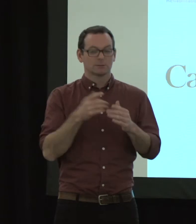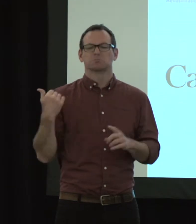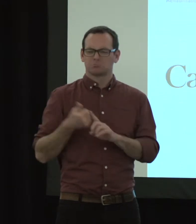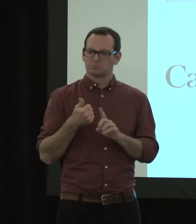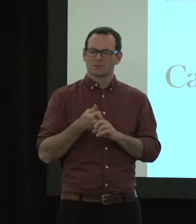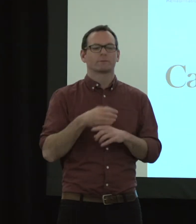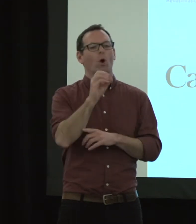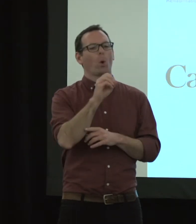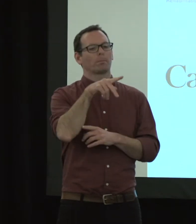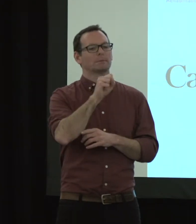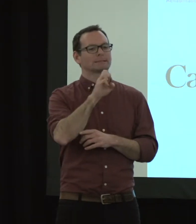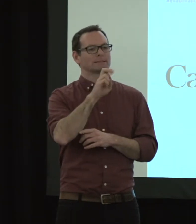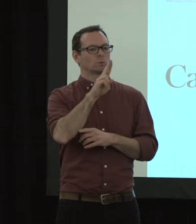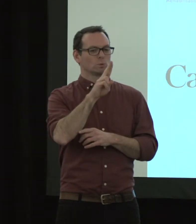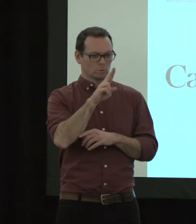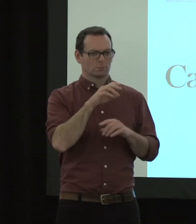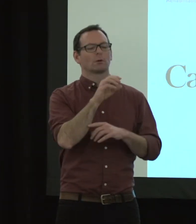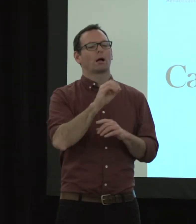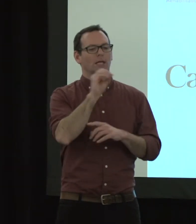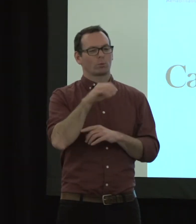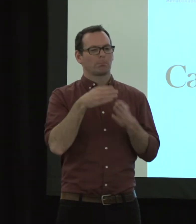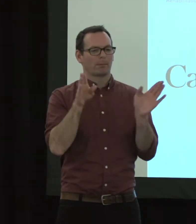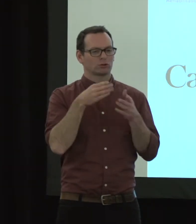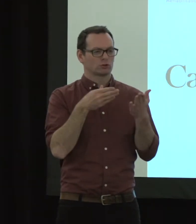of the Ontario Public Service Employees Union and the Canadian Labour Congress,